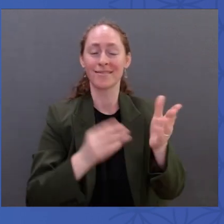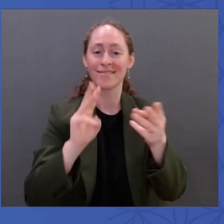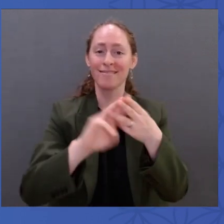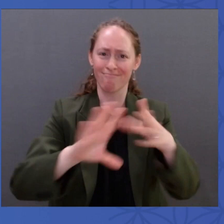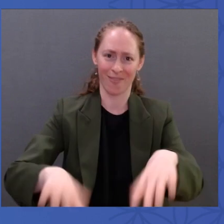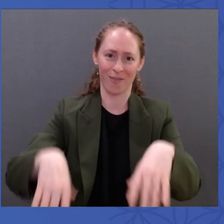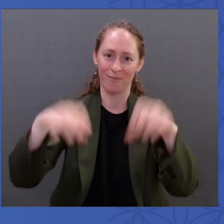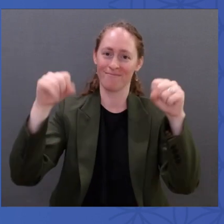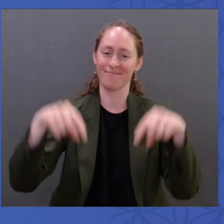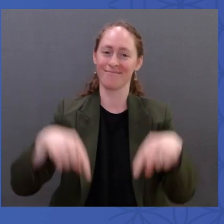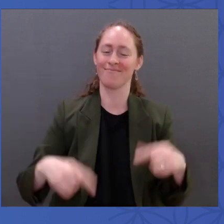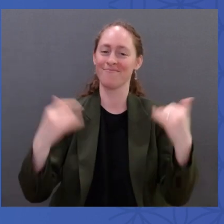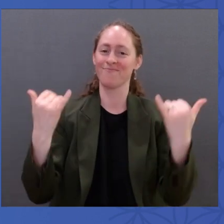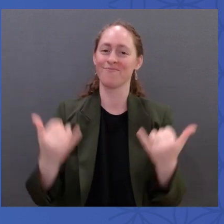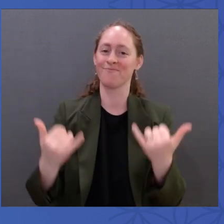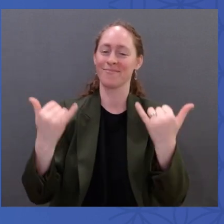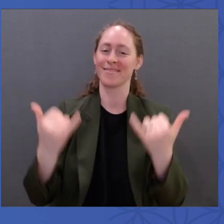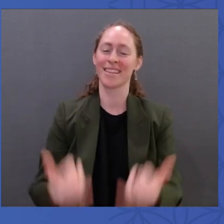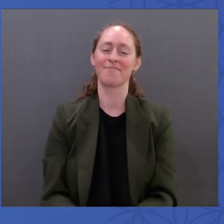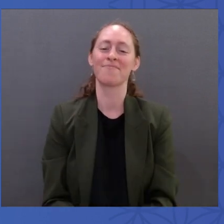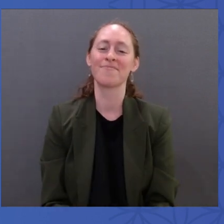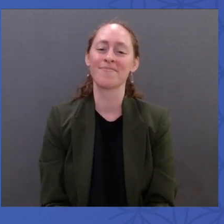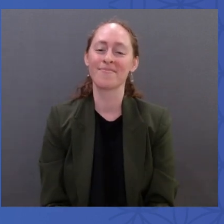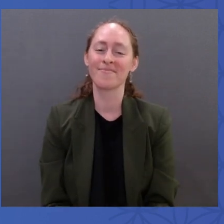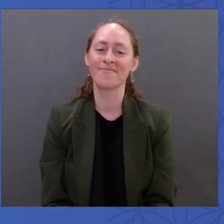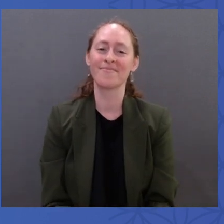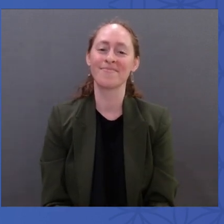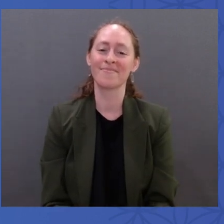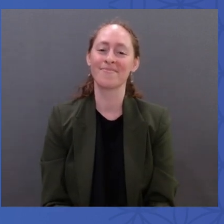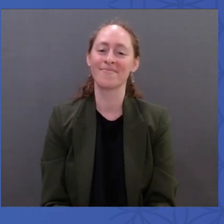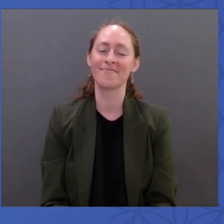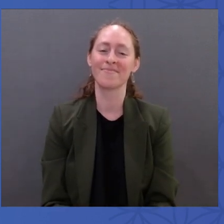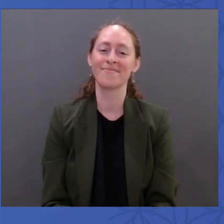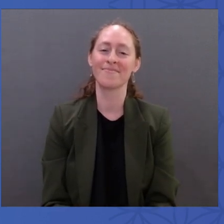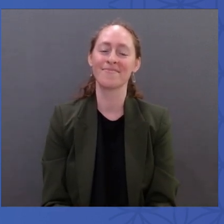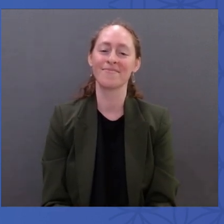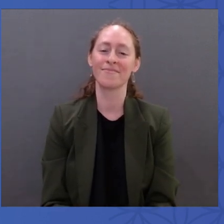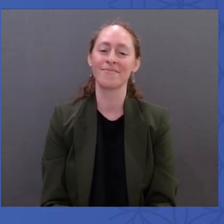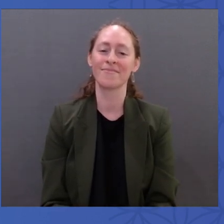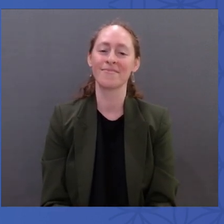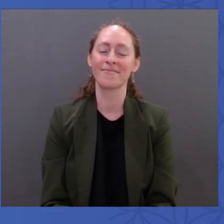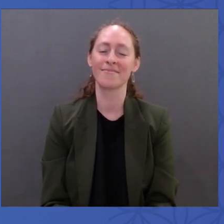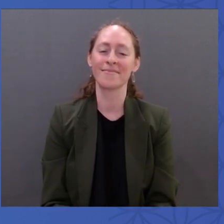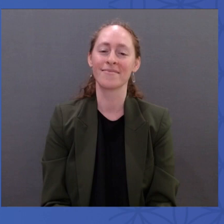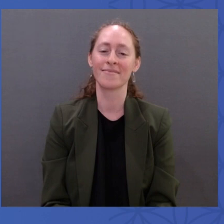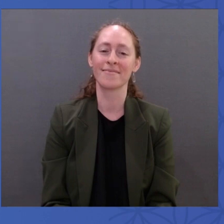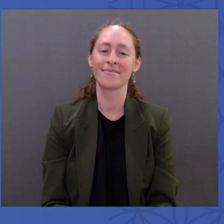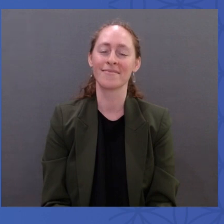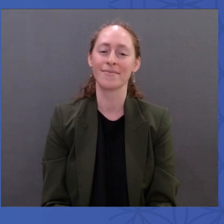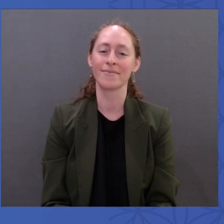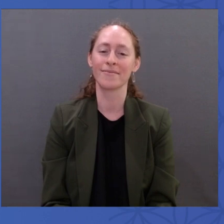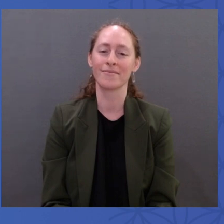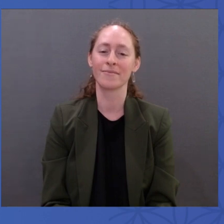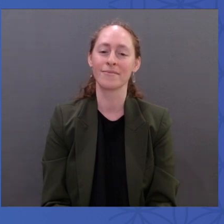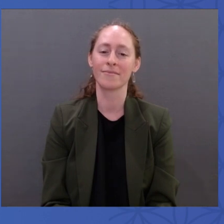I'd also like to commend I congratulate President Biden for the initiative, which reflects the determination of the United States